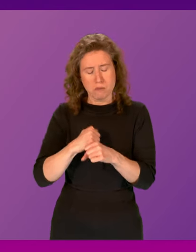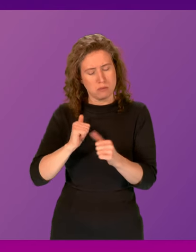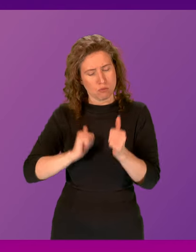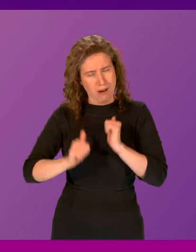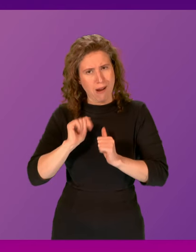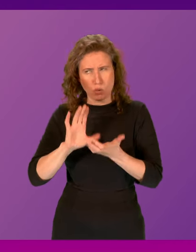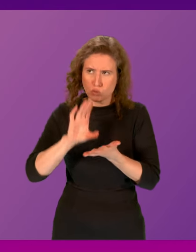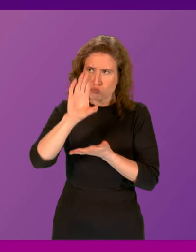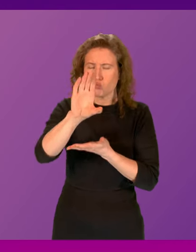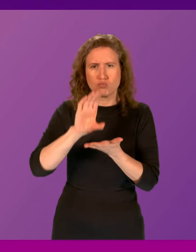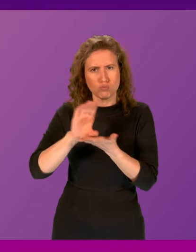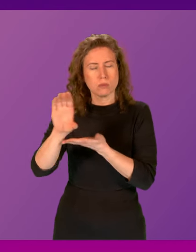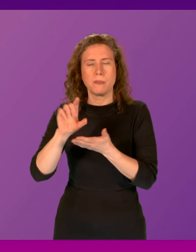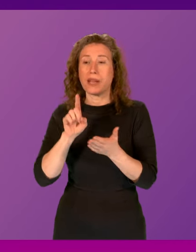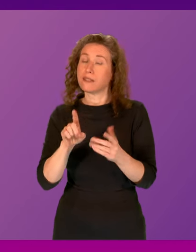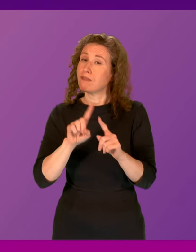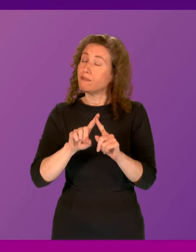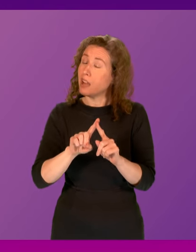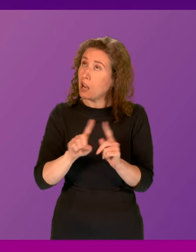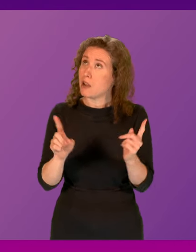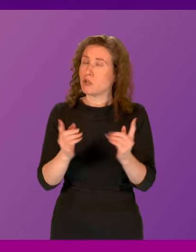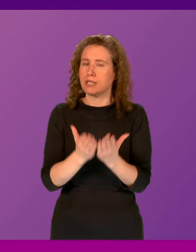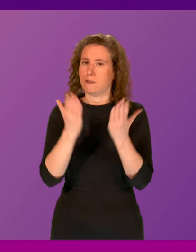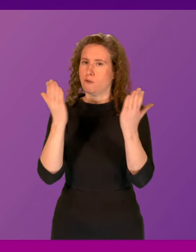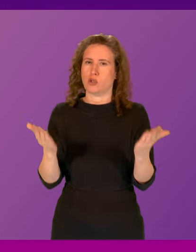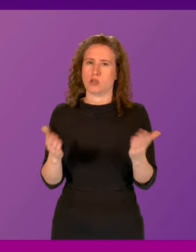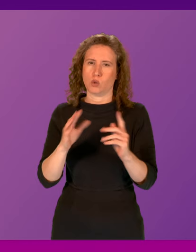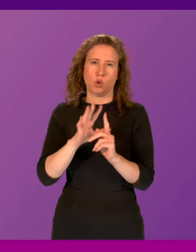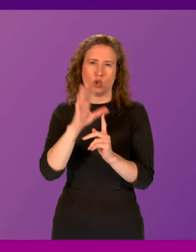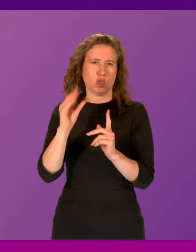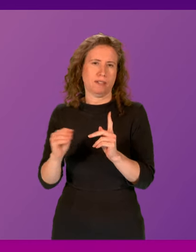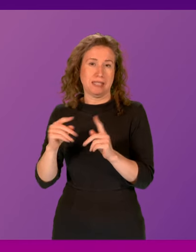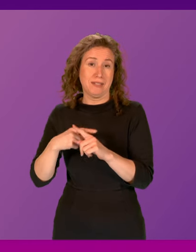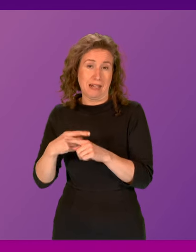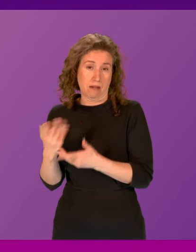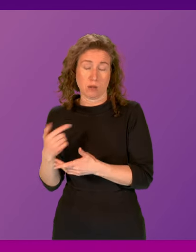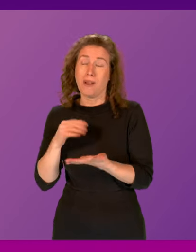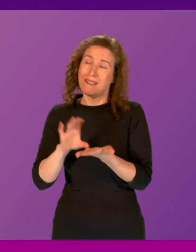to take. In stark contrast to the Conservatives in England, we are investing in our NHS at a